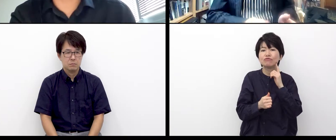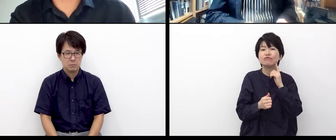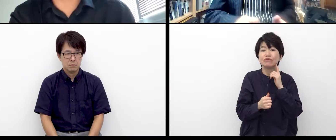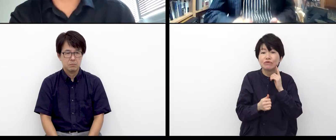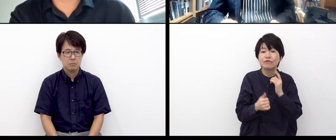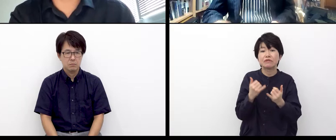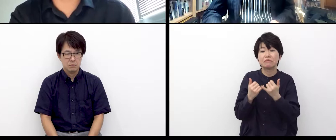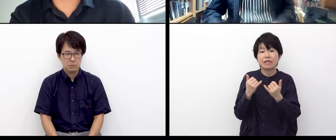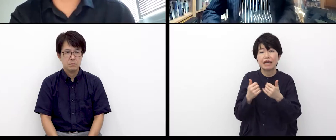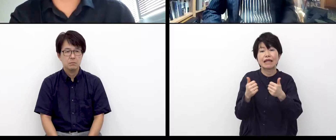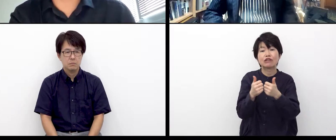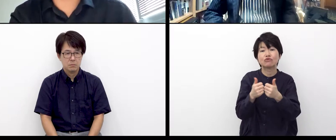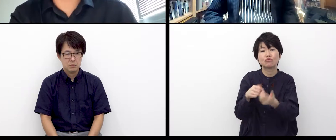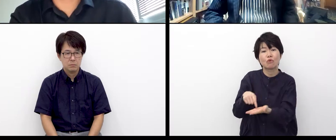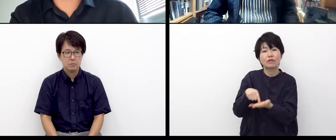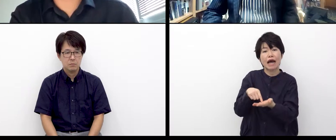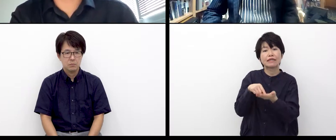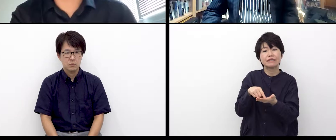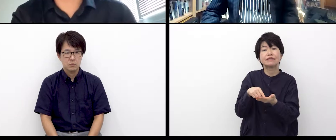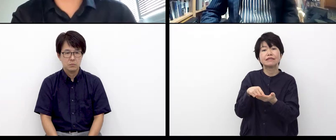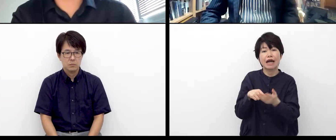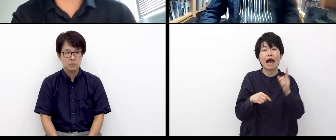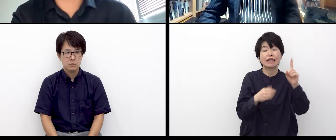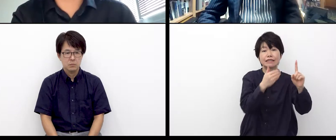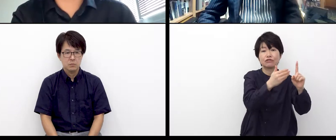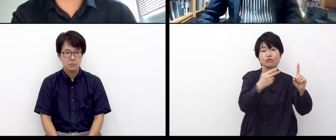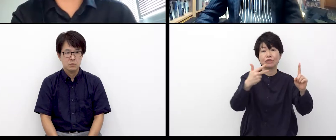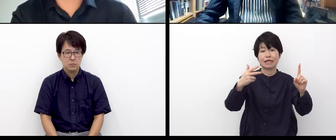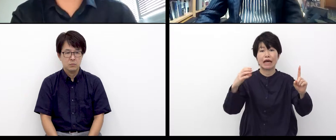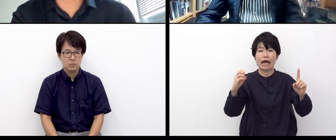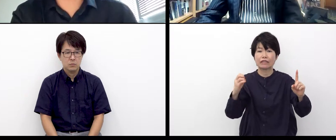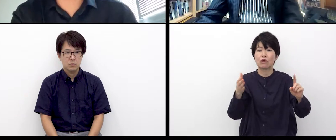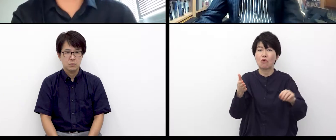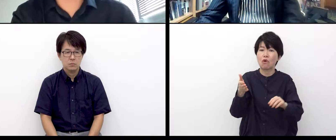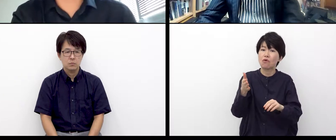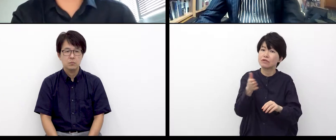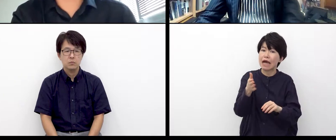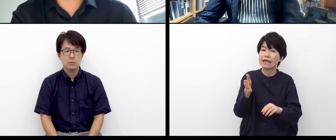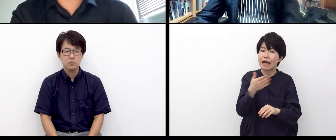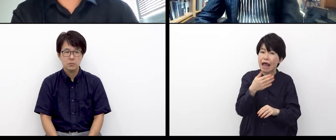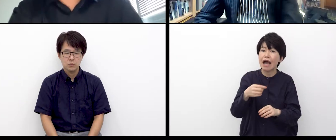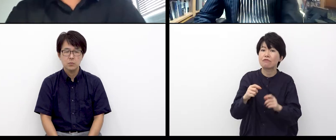was gradually increasing in late 1970s. OGAWA: Uh-huh.